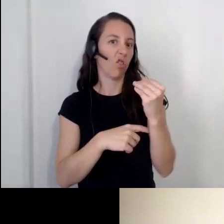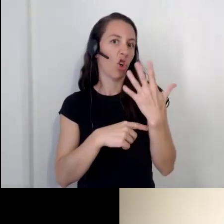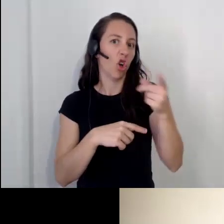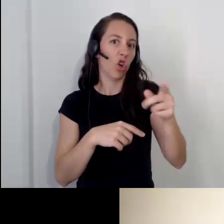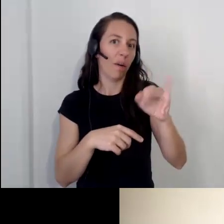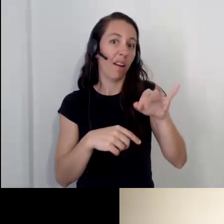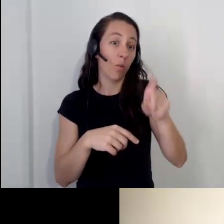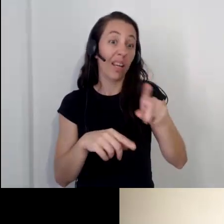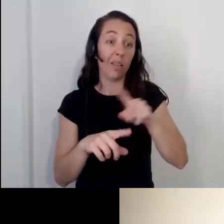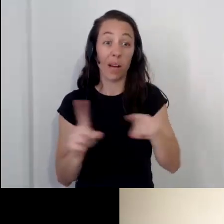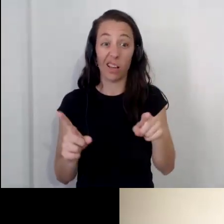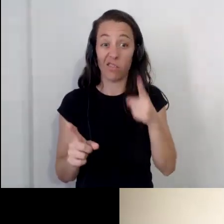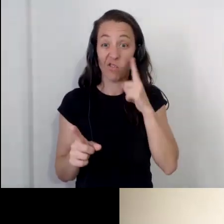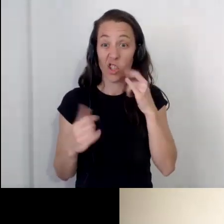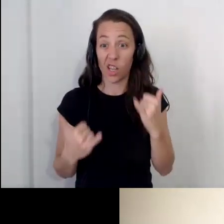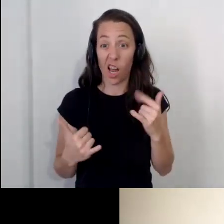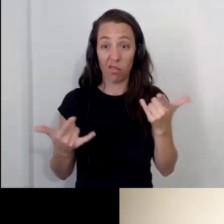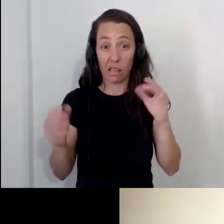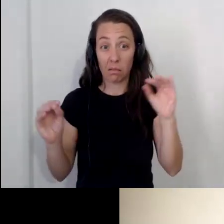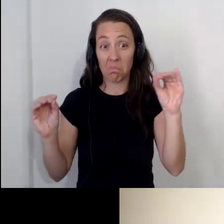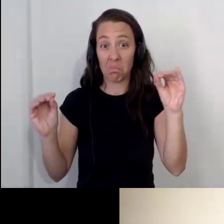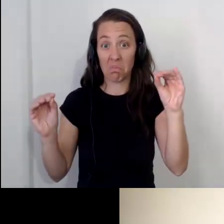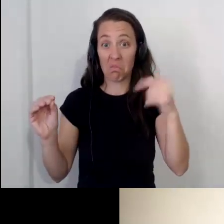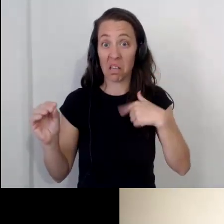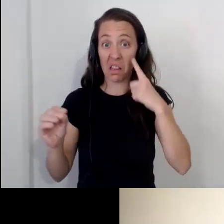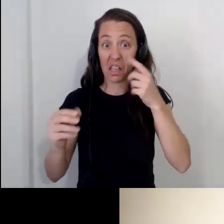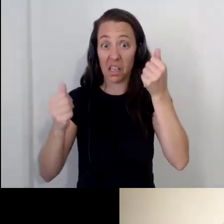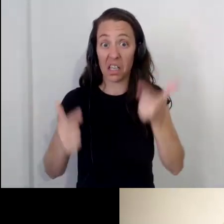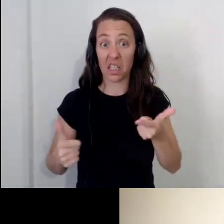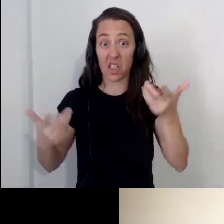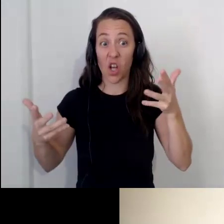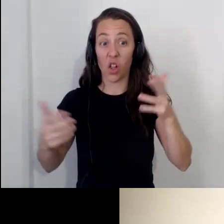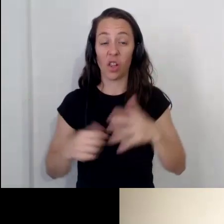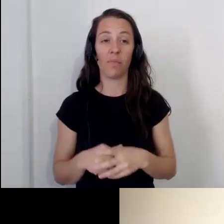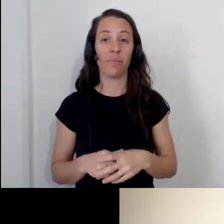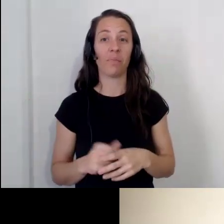other questions. I think I got them all, Keely. >> KEELY CAT WELLS: Amazing. Well, thank you all